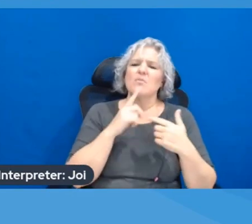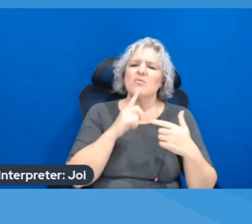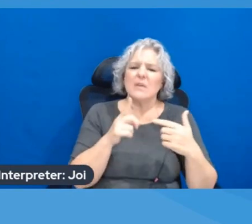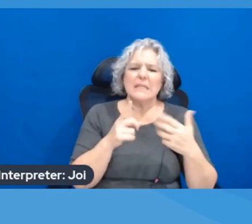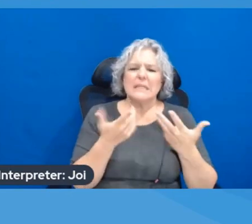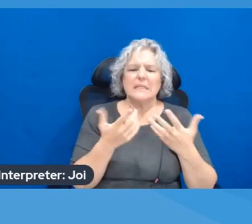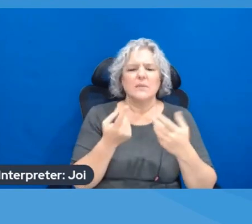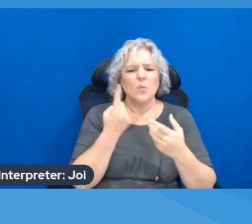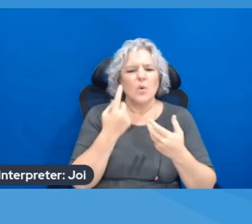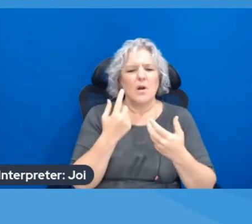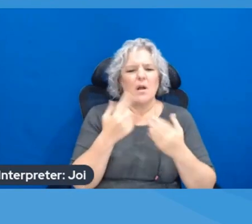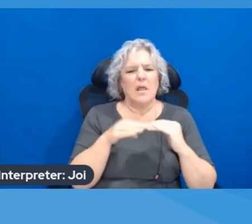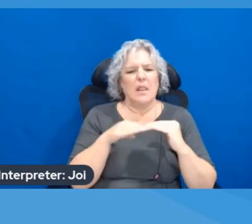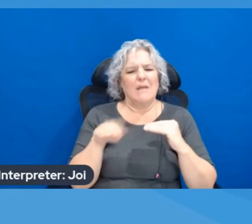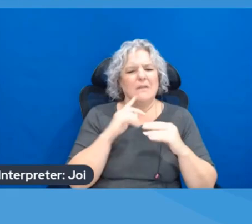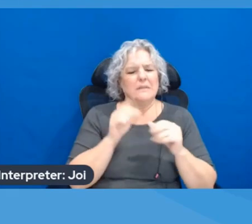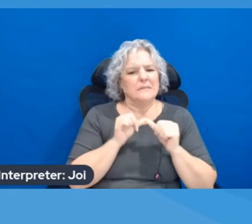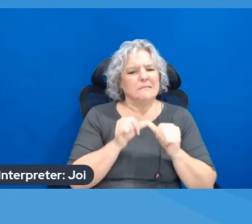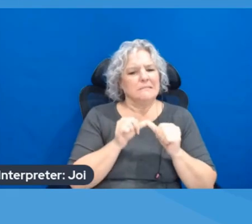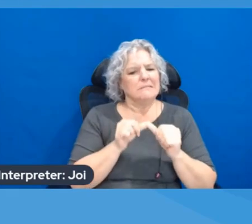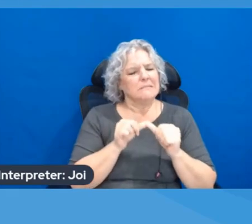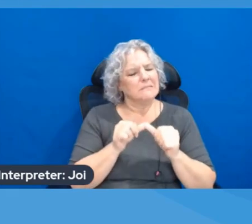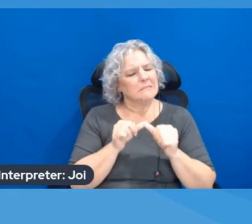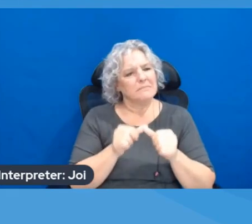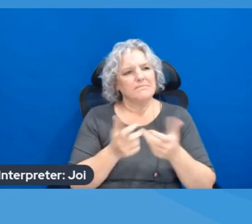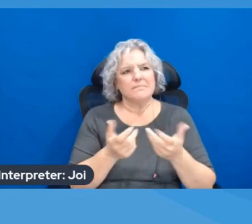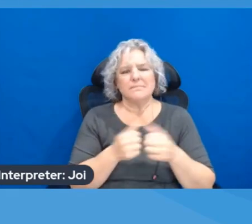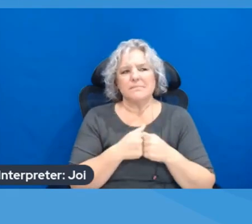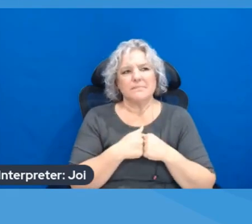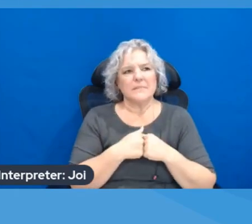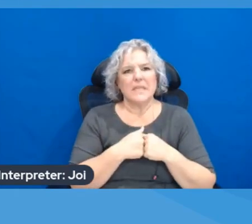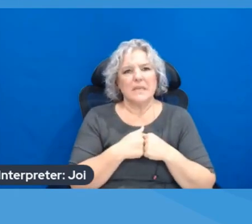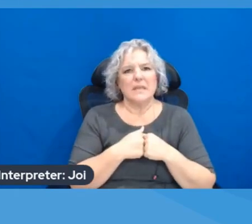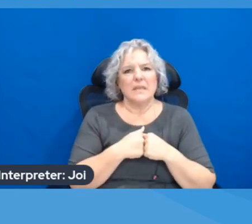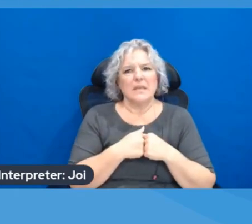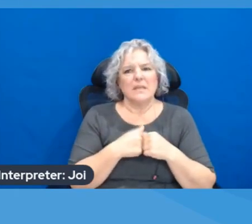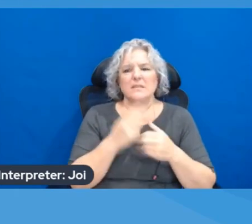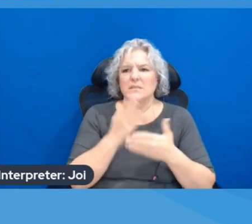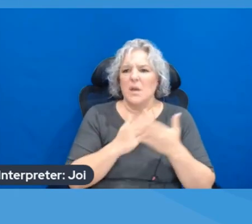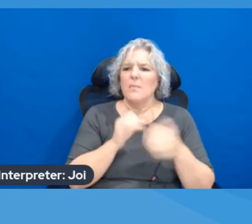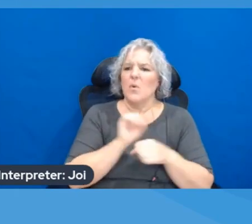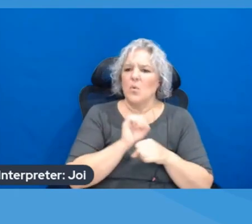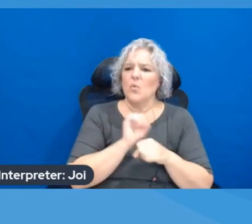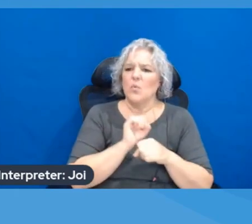for this first question in terms of some work that our racial equity